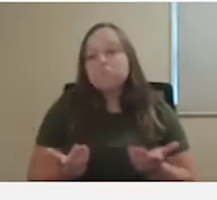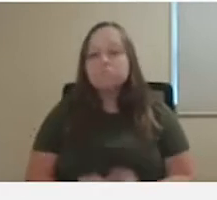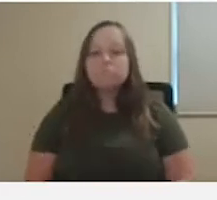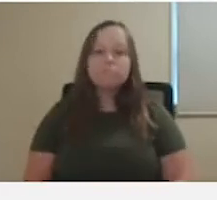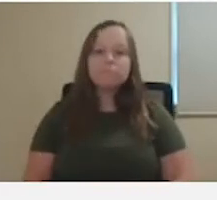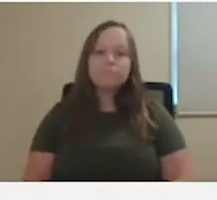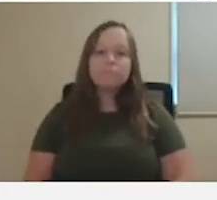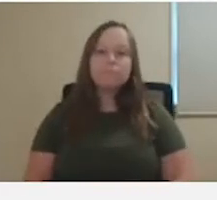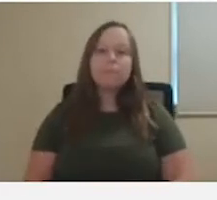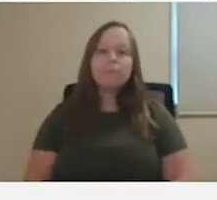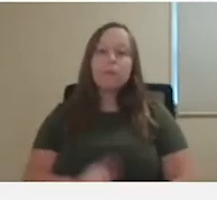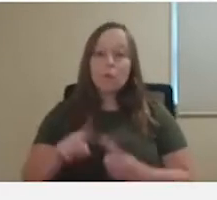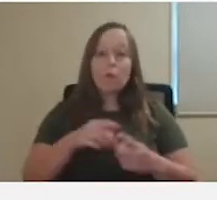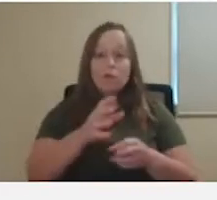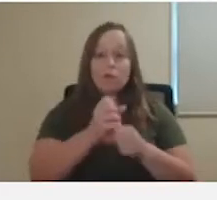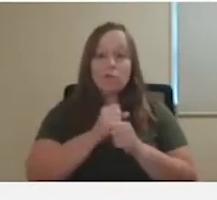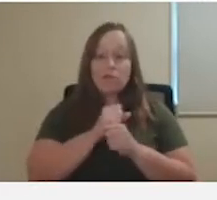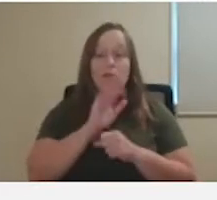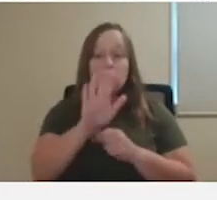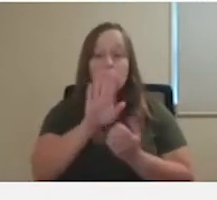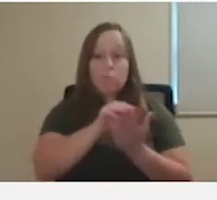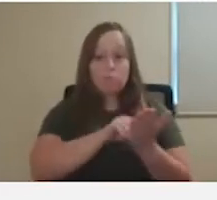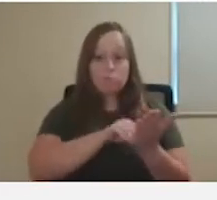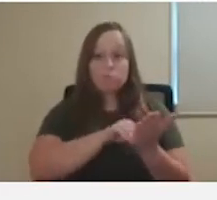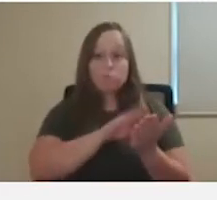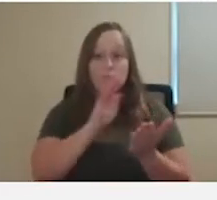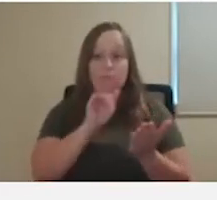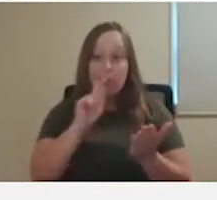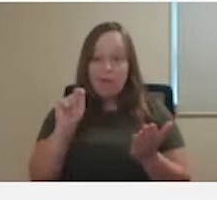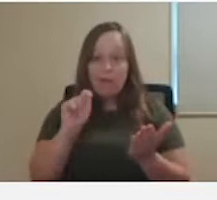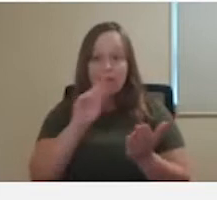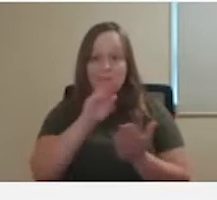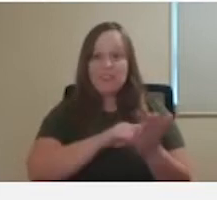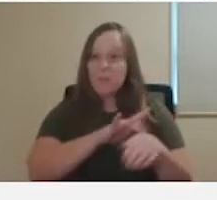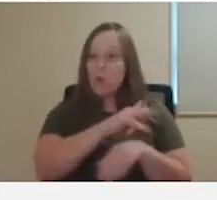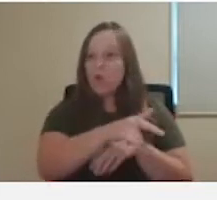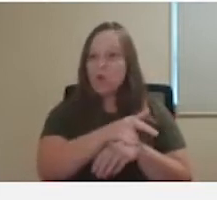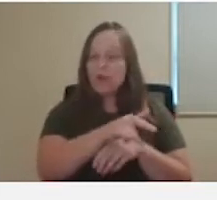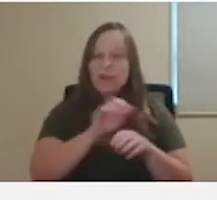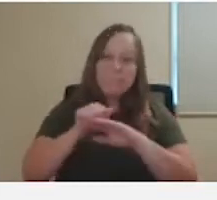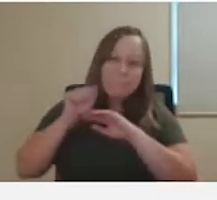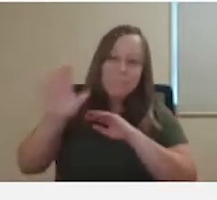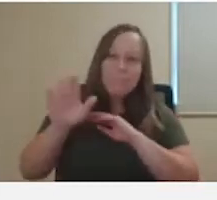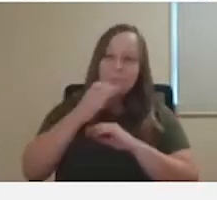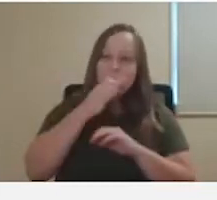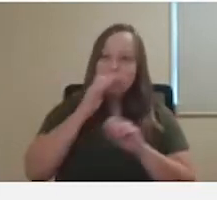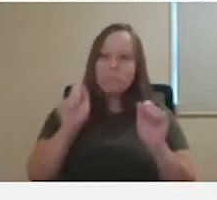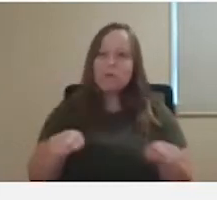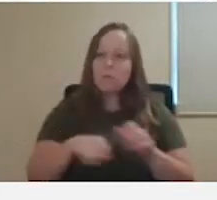Once you receive your absentee ballot, complete it early and return it early, again,